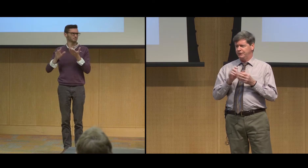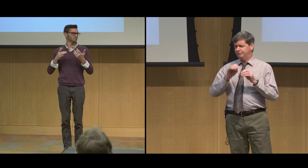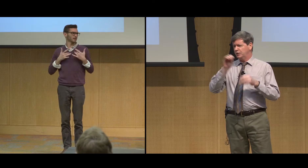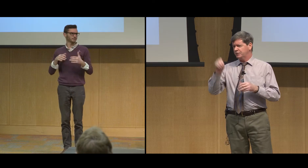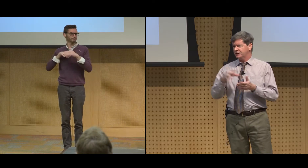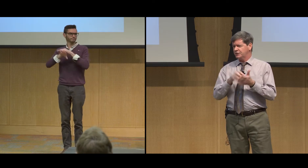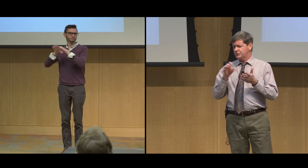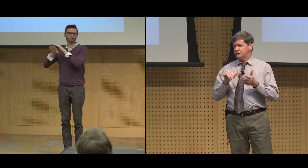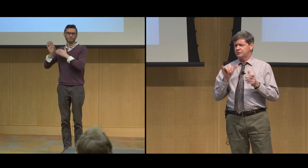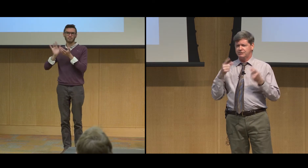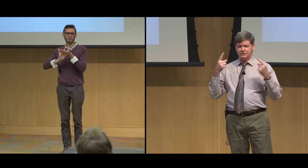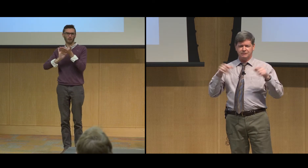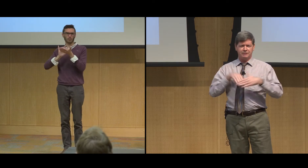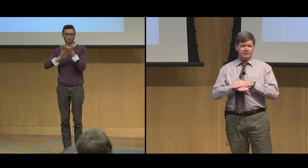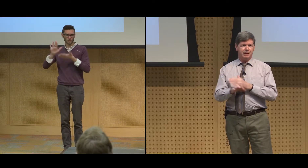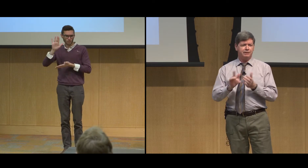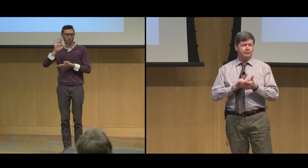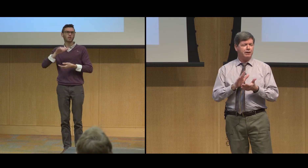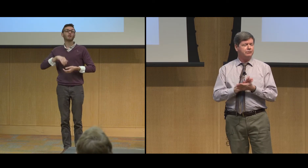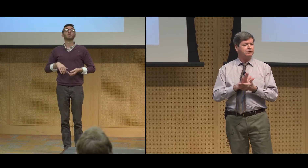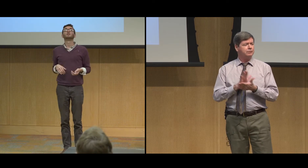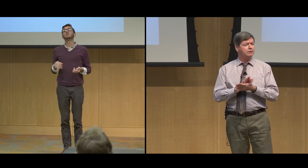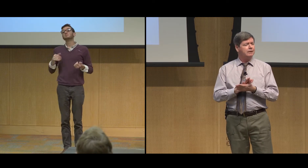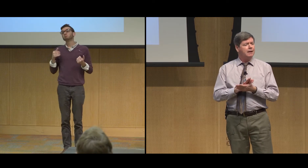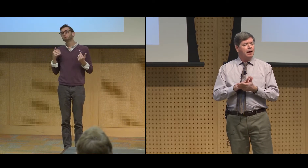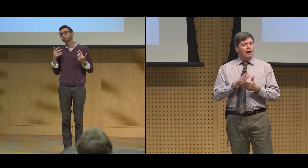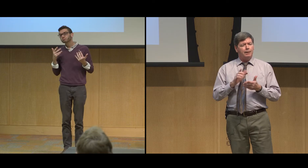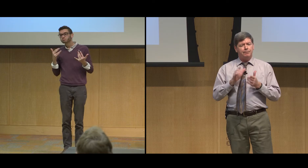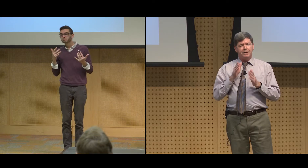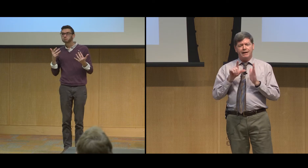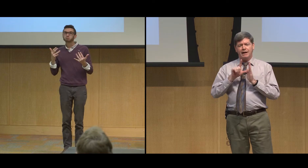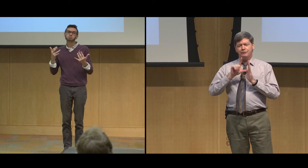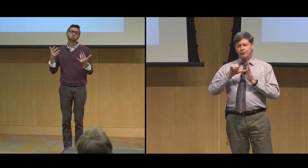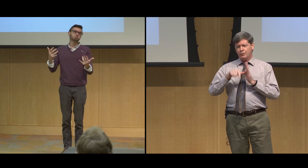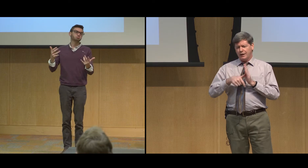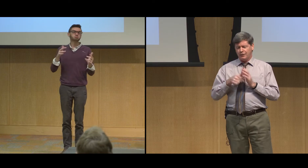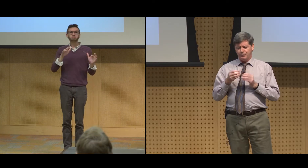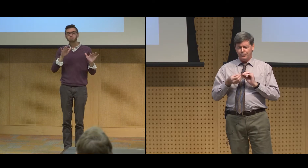for, um, the number of-- you know, percentage of students that successfully got into medical school.